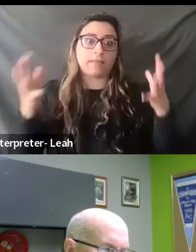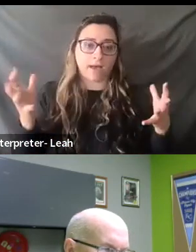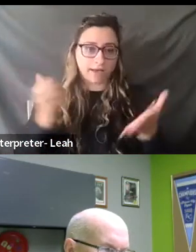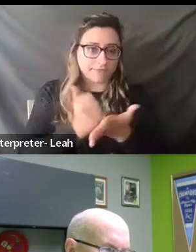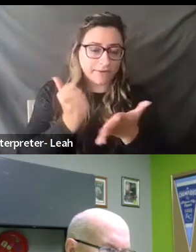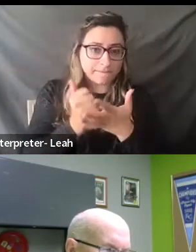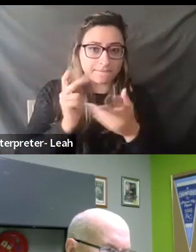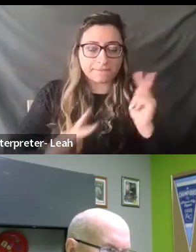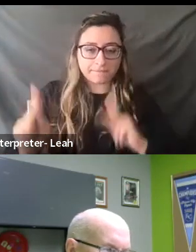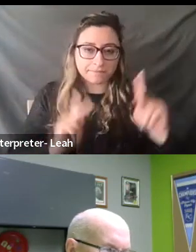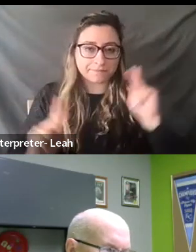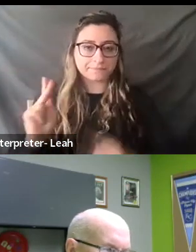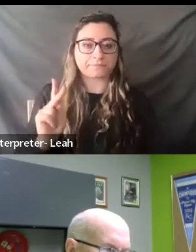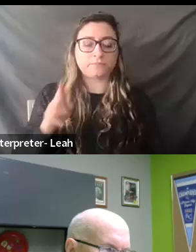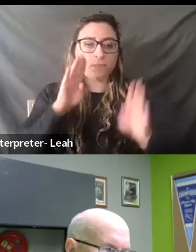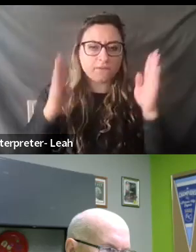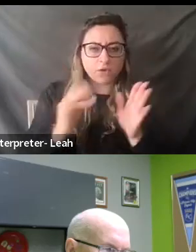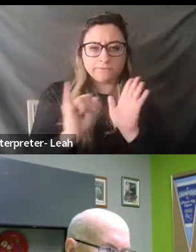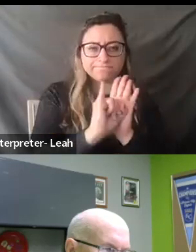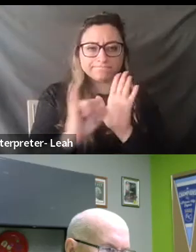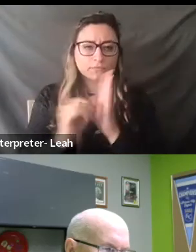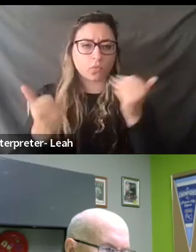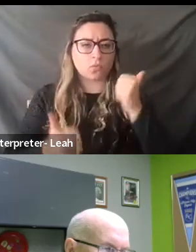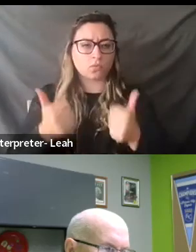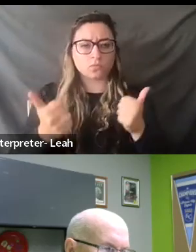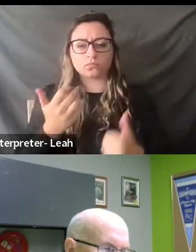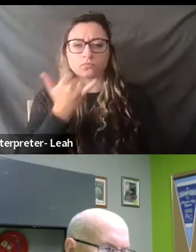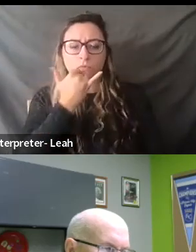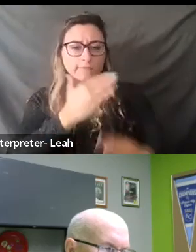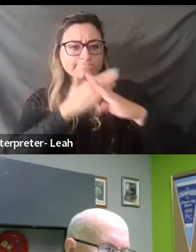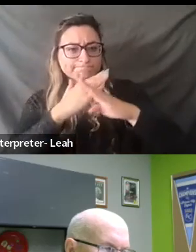In coordination with local transportation providers, health departments, and trusted members of the community, from the church to the SIL and everyone in between.